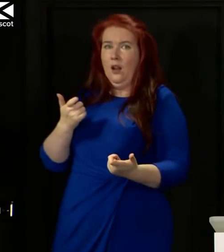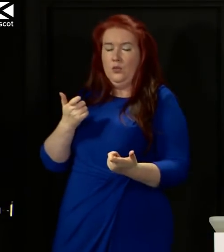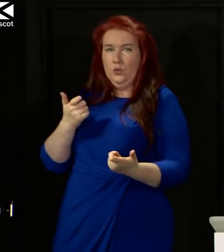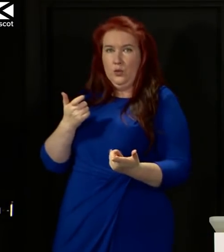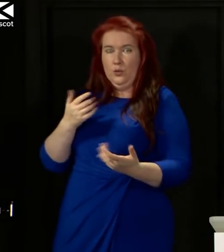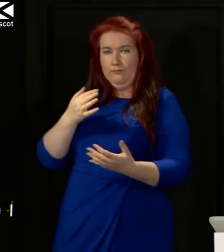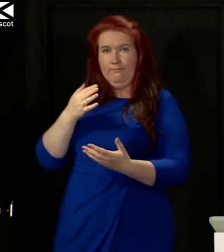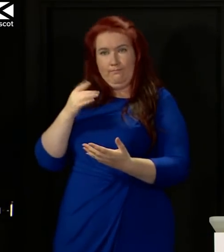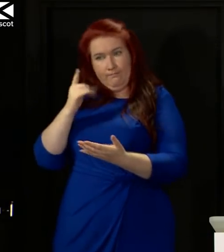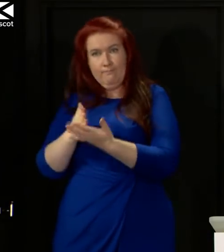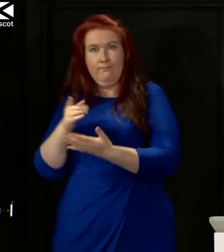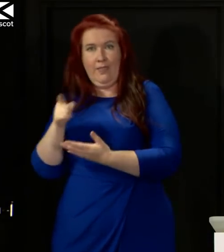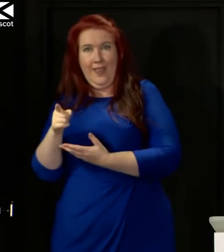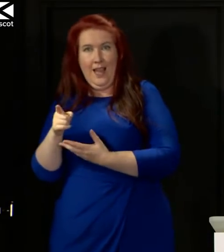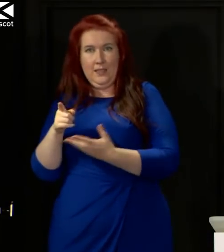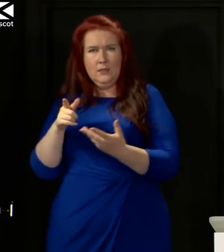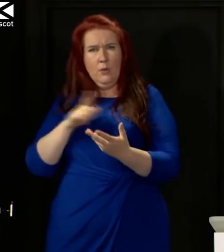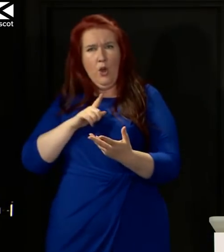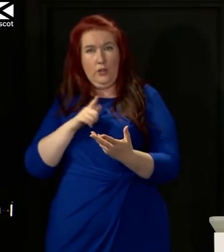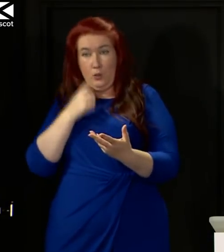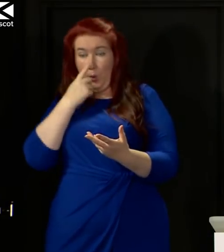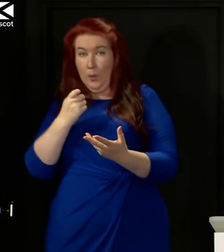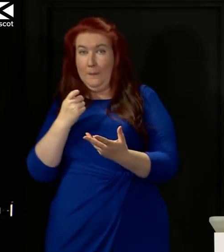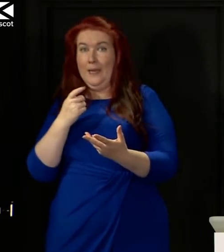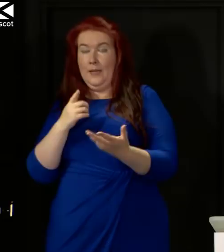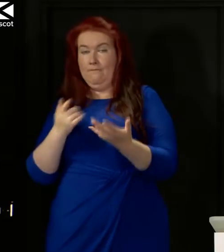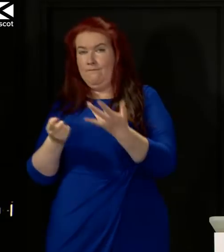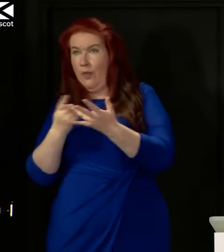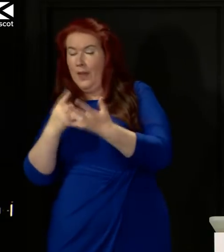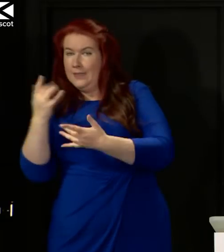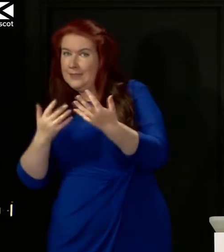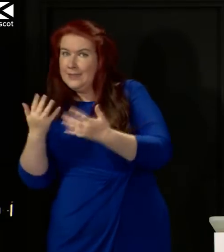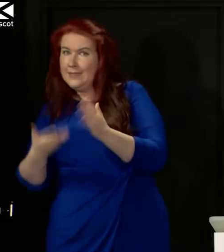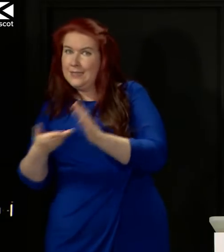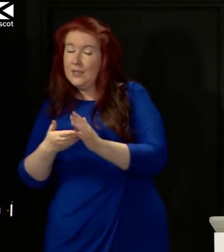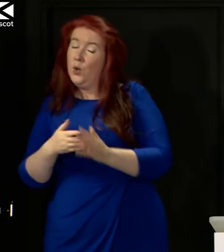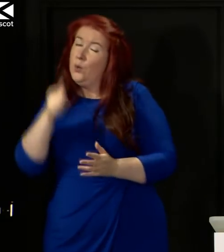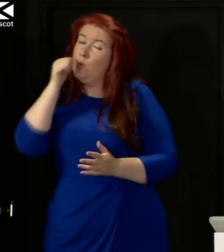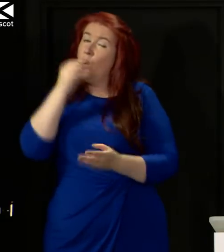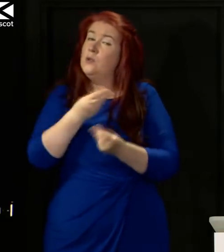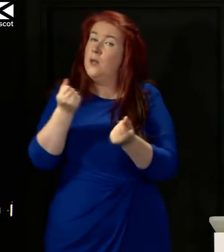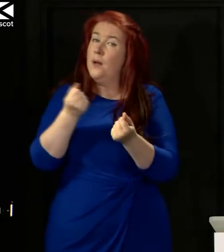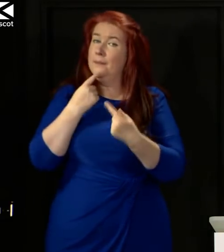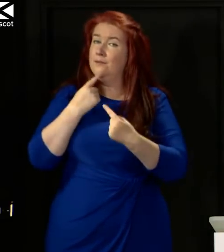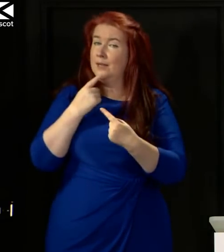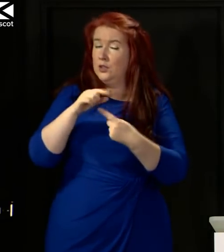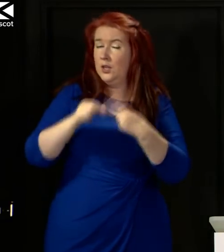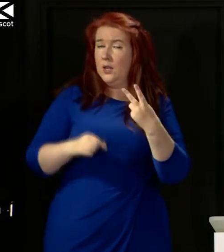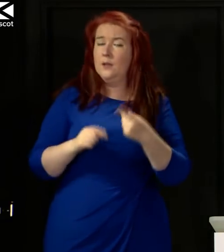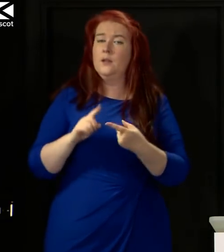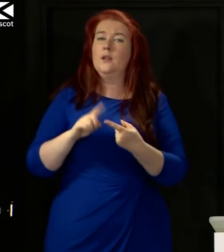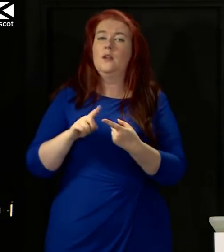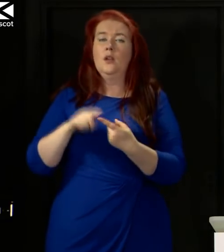However, we do know a couple of things already. Firstly that the protection of the Job Retention